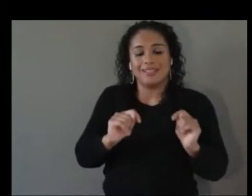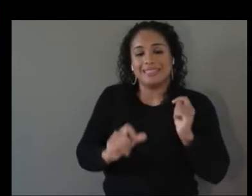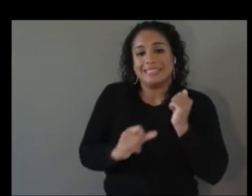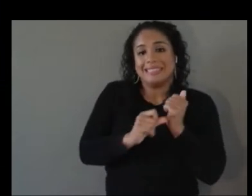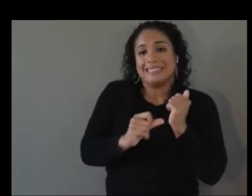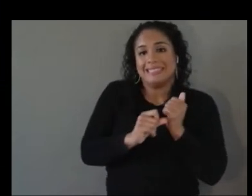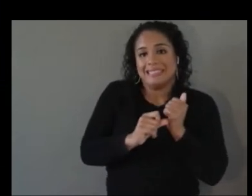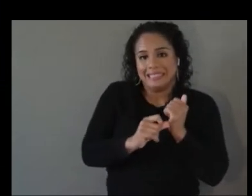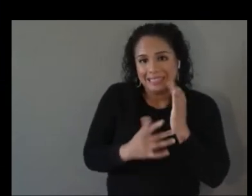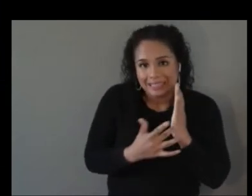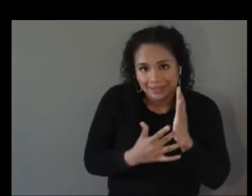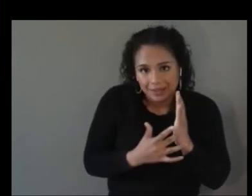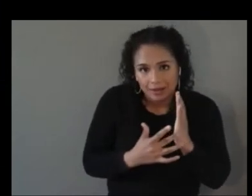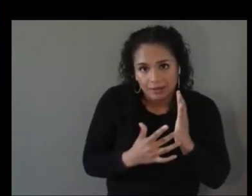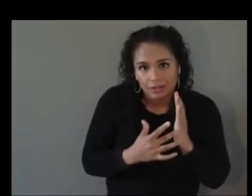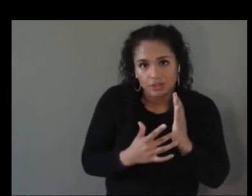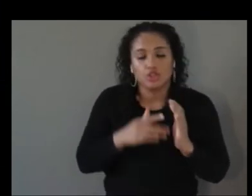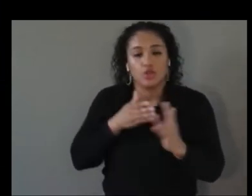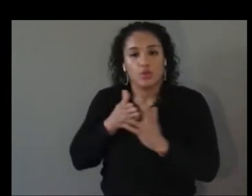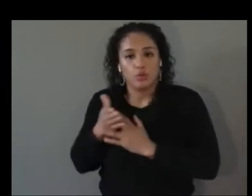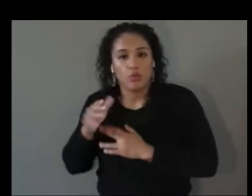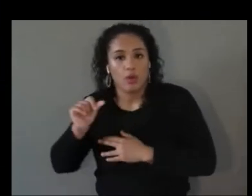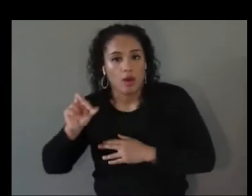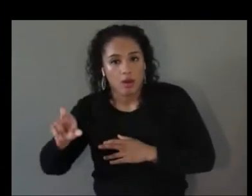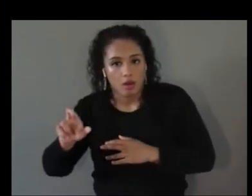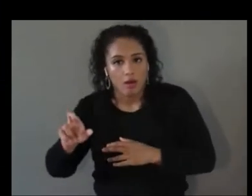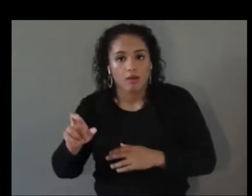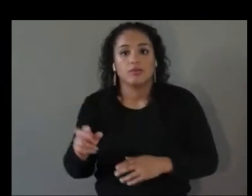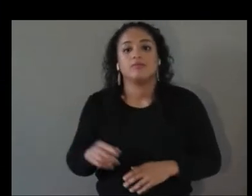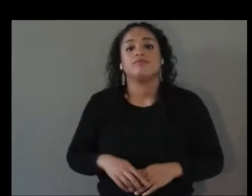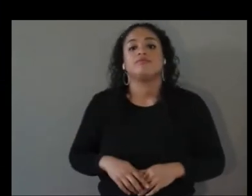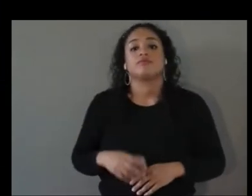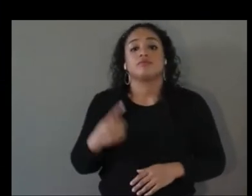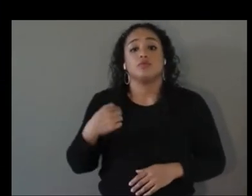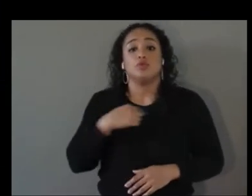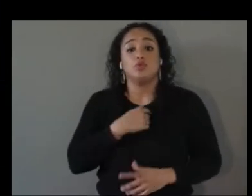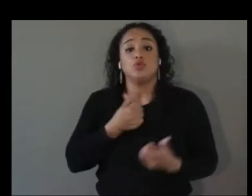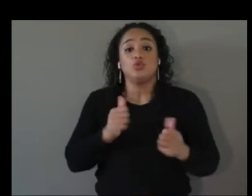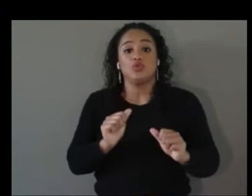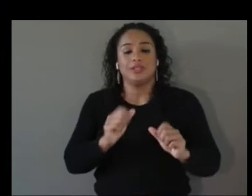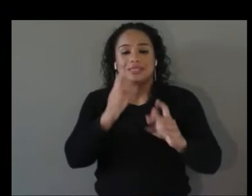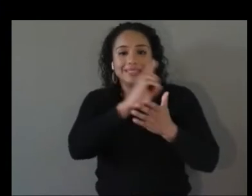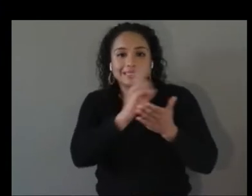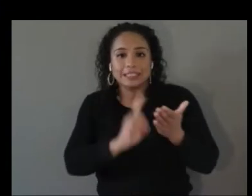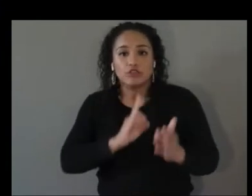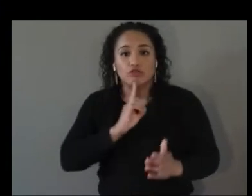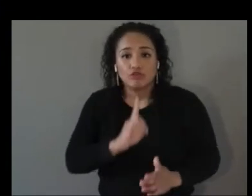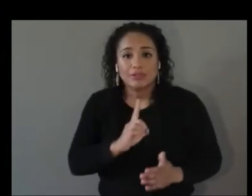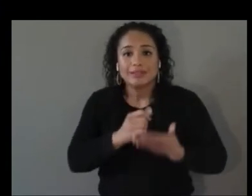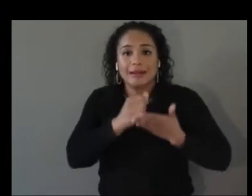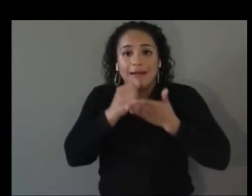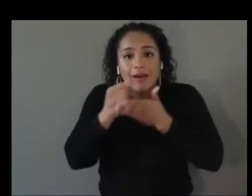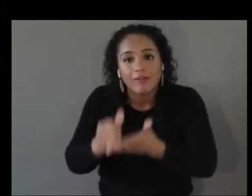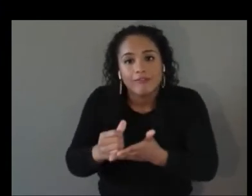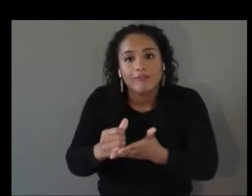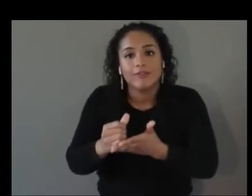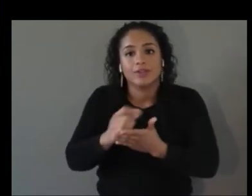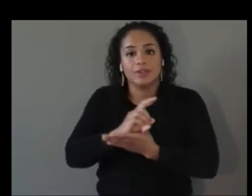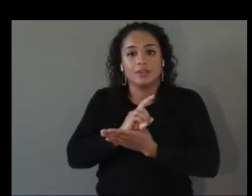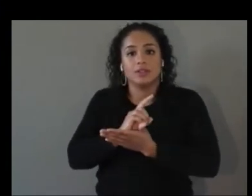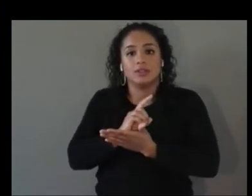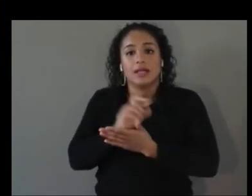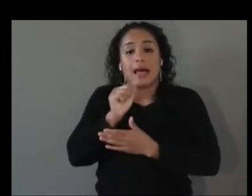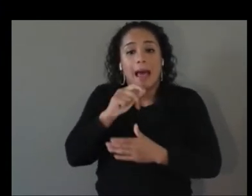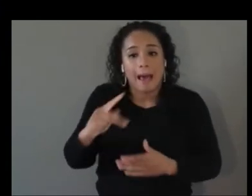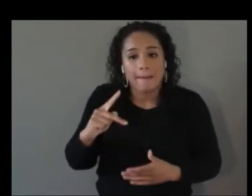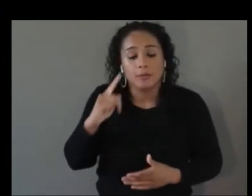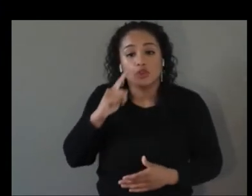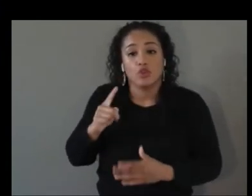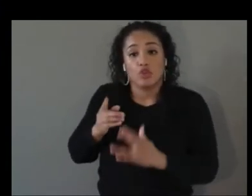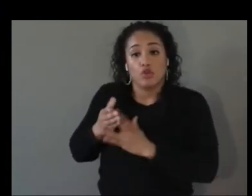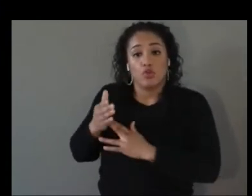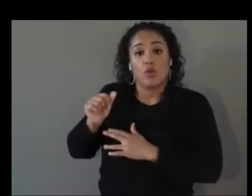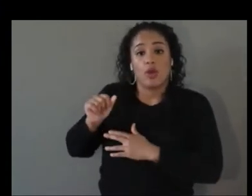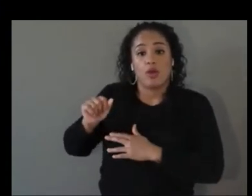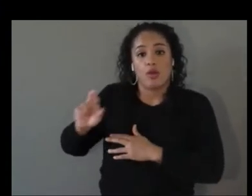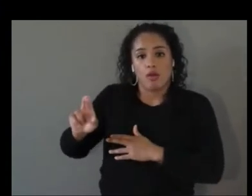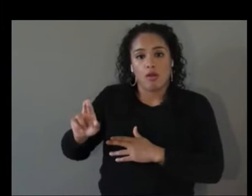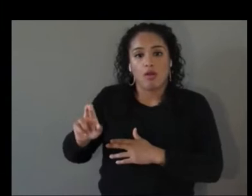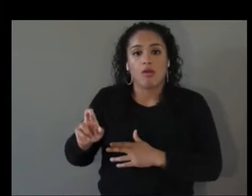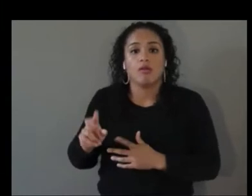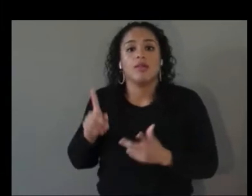applications for AR that can be controlled via any kind of input, switch, head movement, and brain